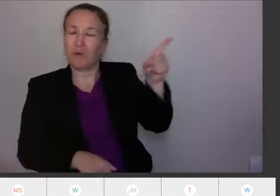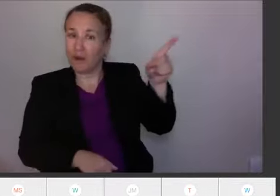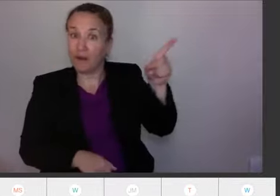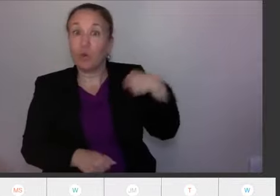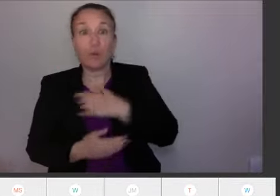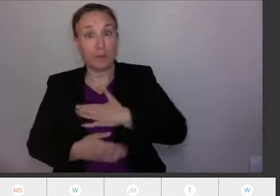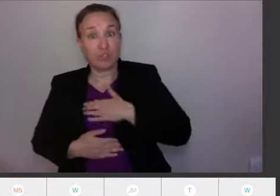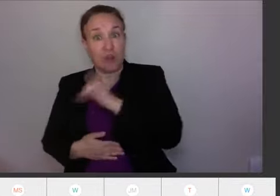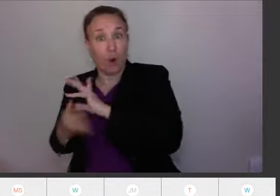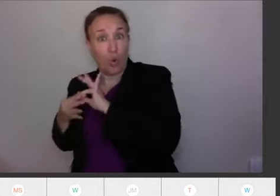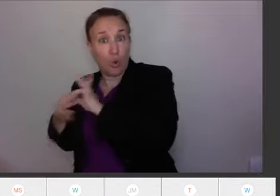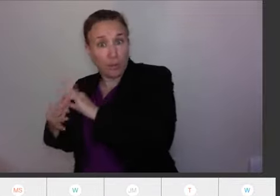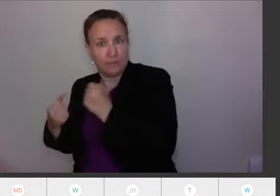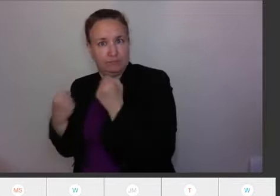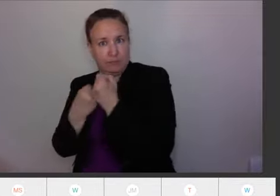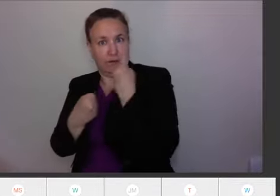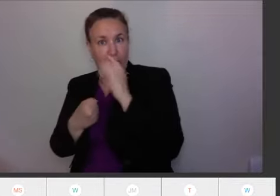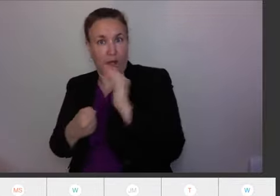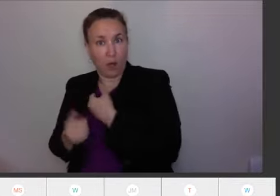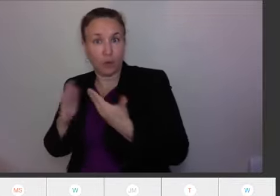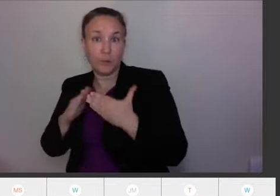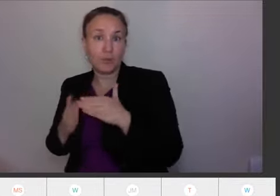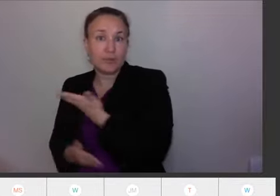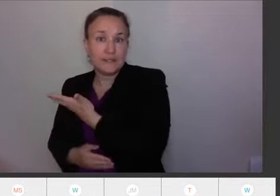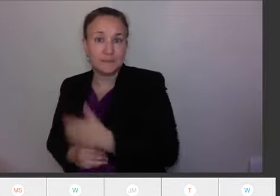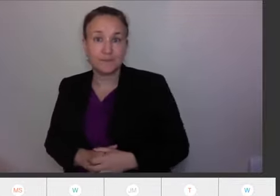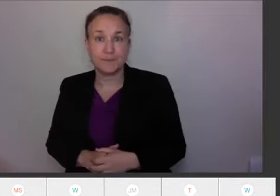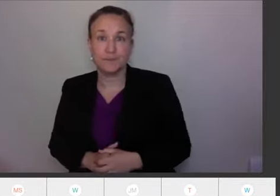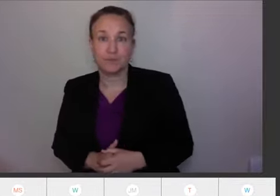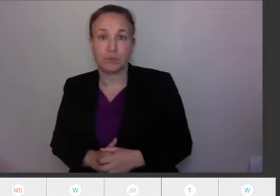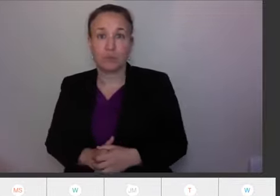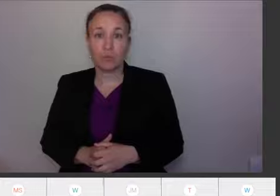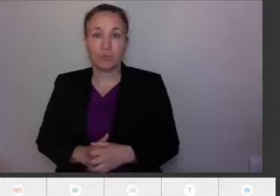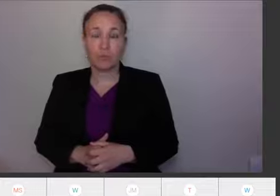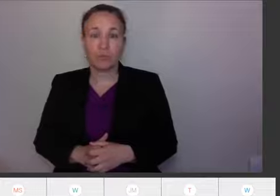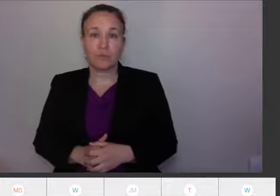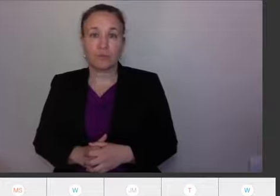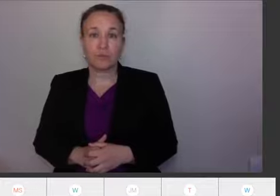and support for our community so here is the are the types of